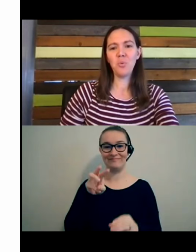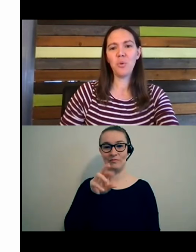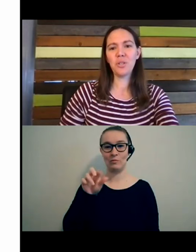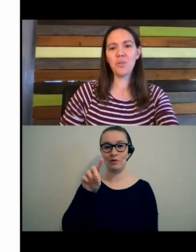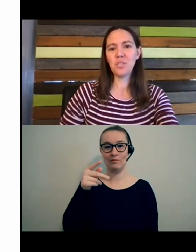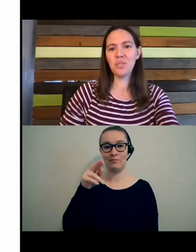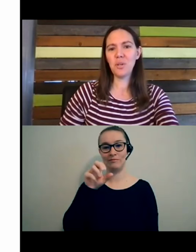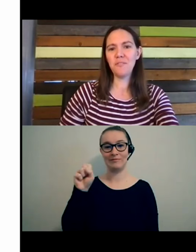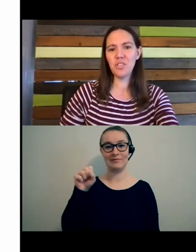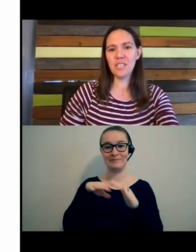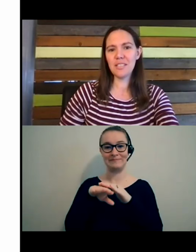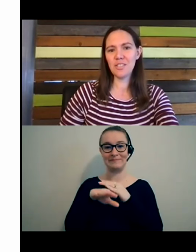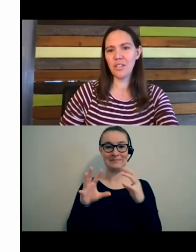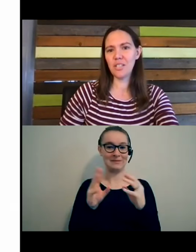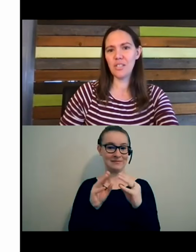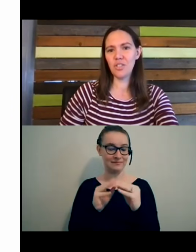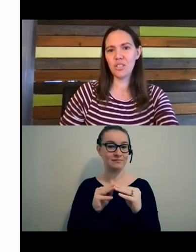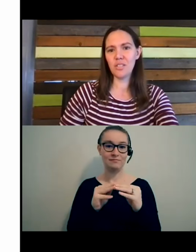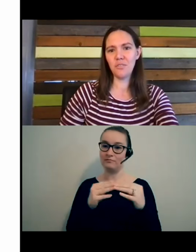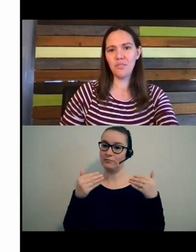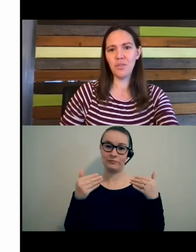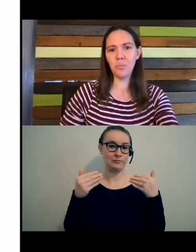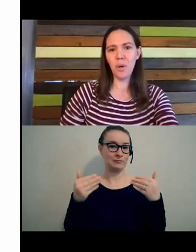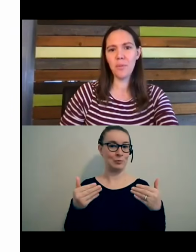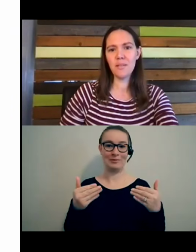We're going to officially get started in just a few moments.